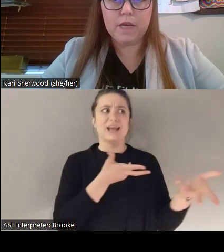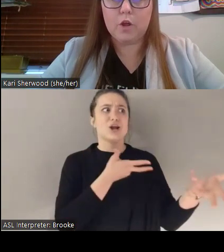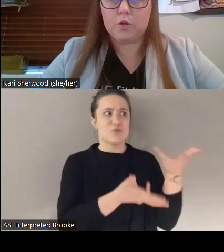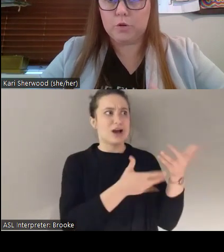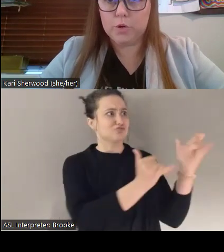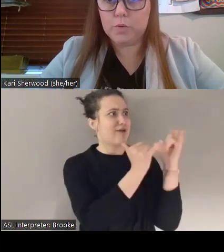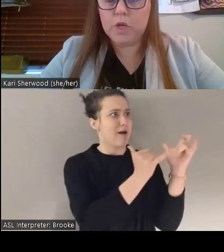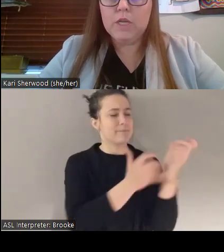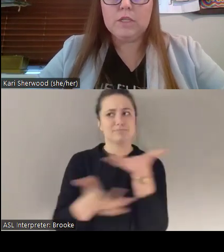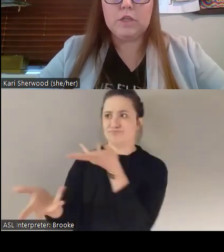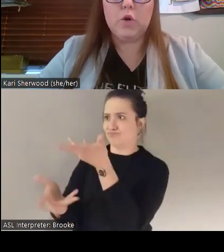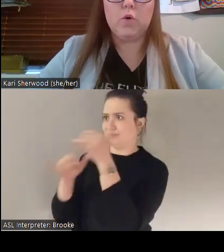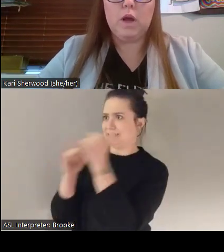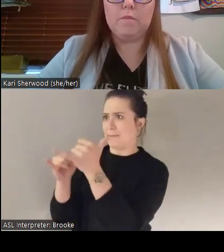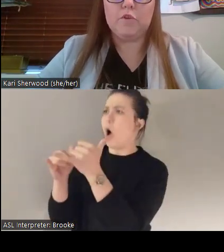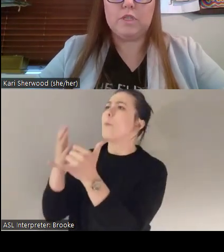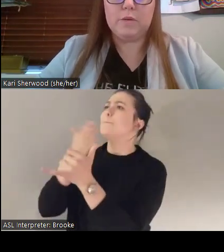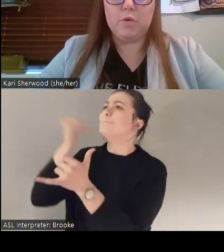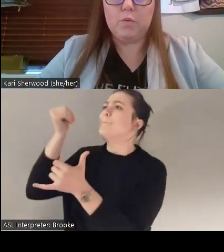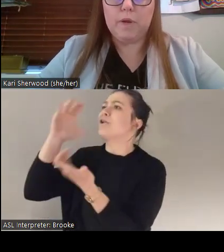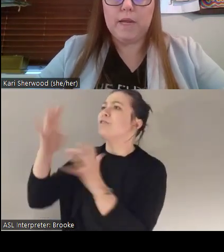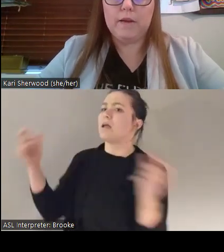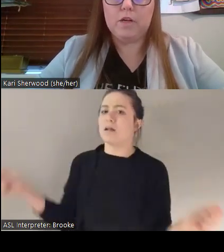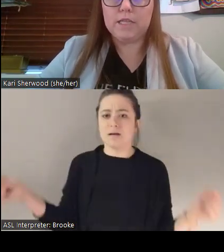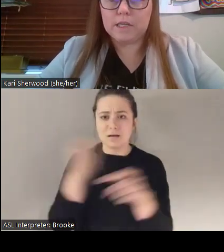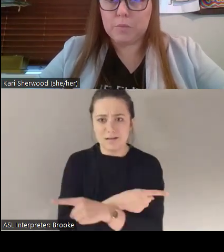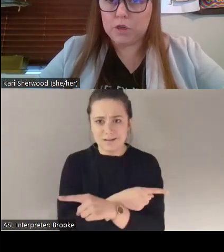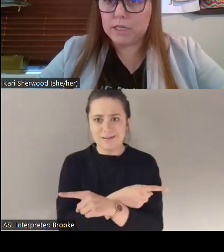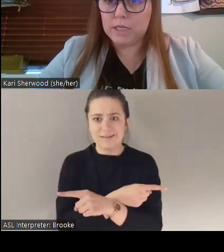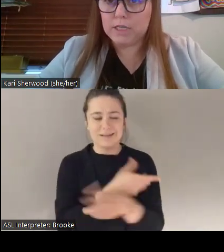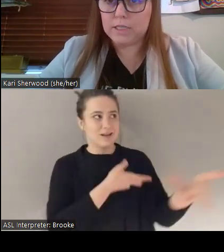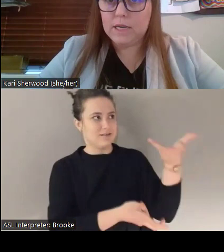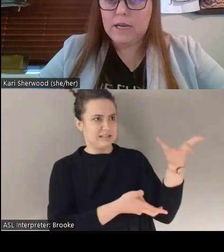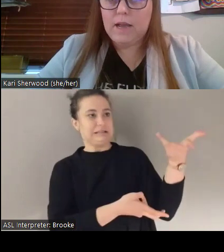other group. So for example, when an autistic person is